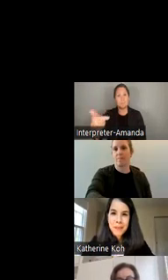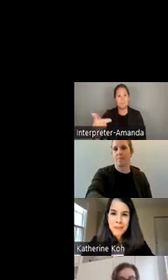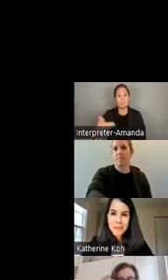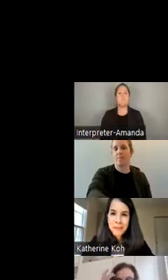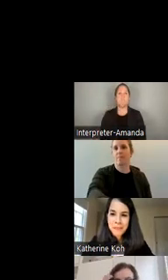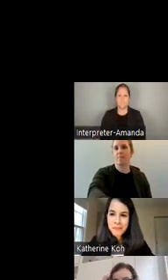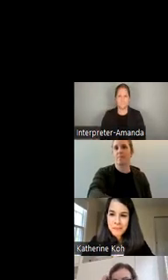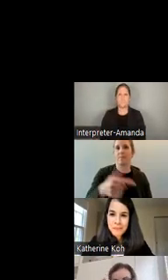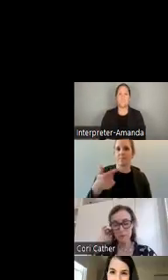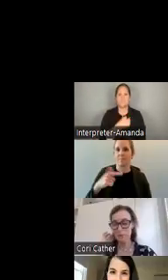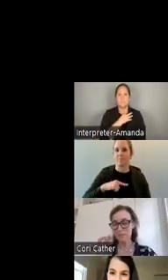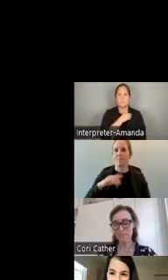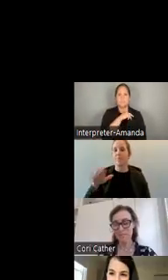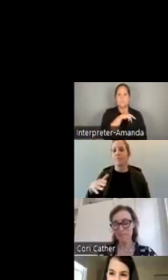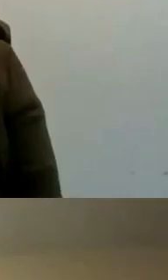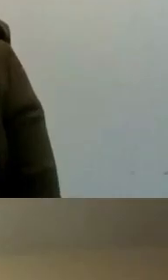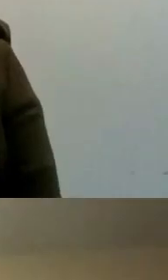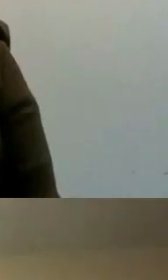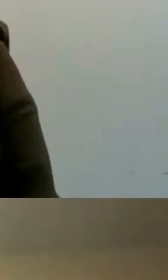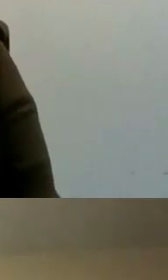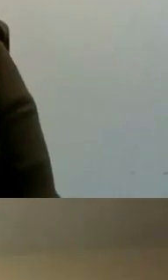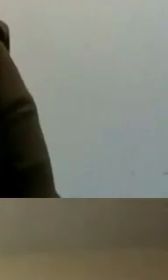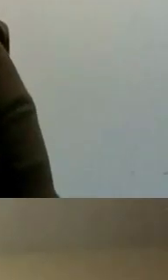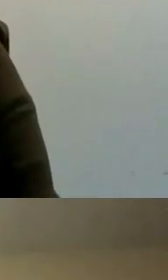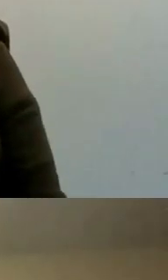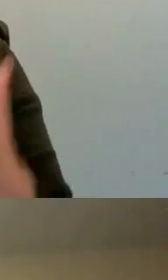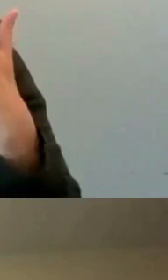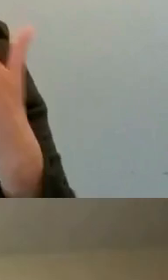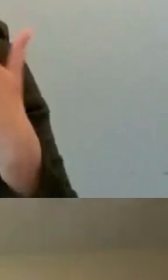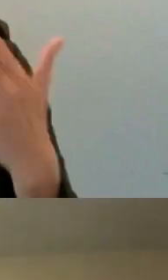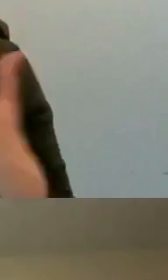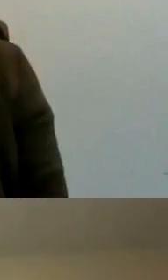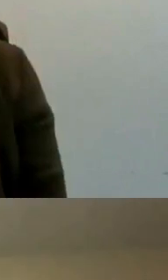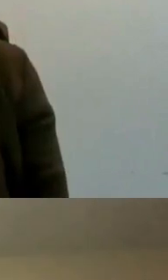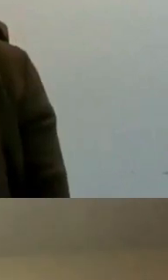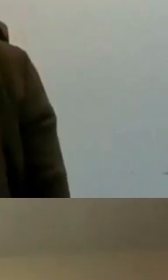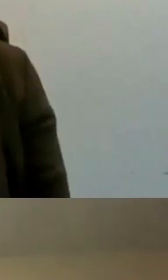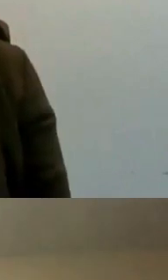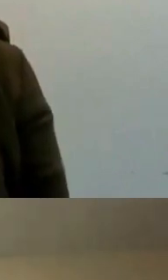that was beautiful you just embody an incredible combination of being compassionate and pragmatic